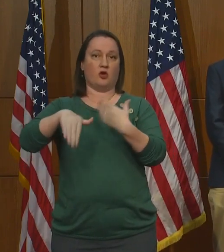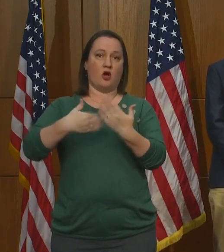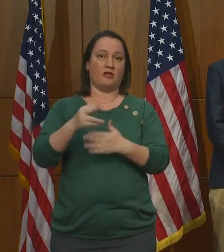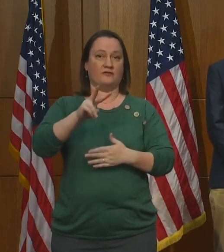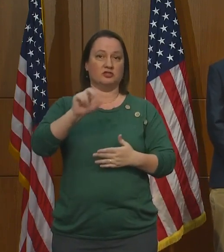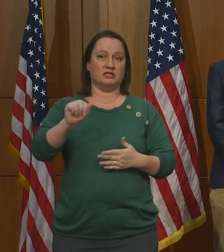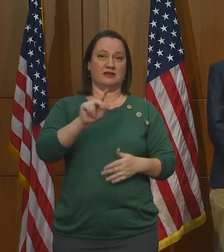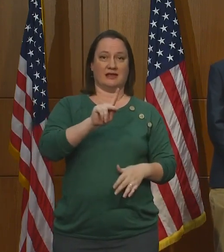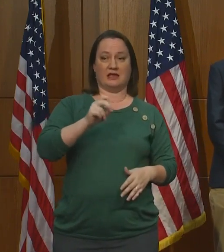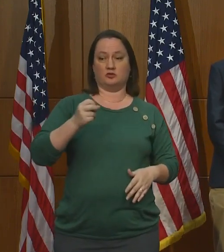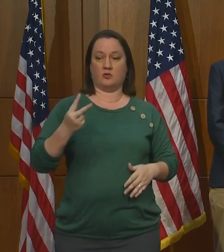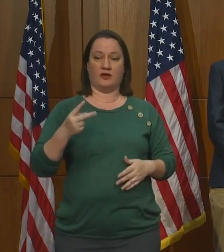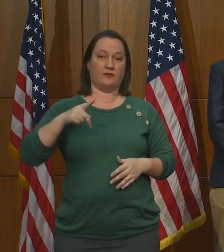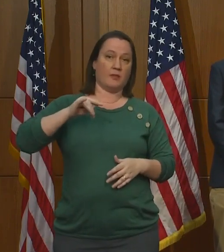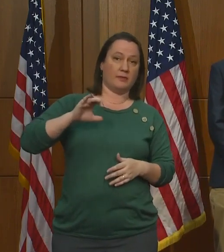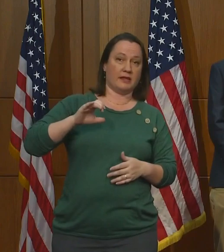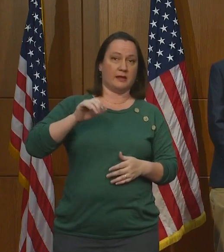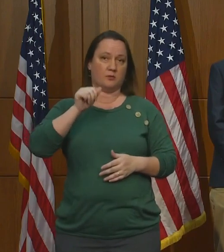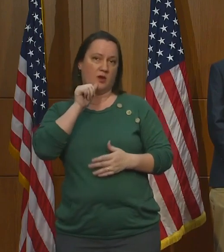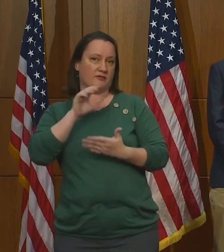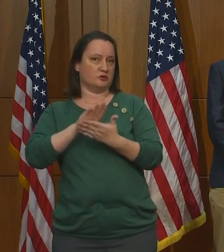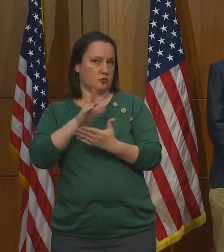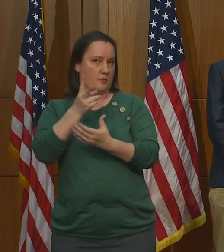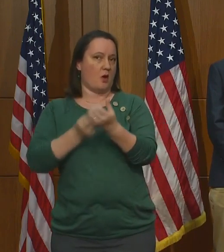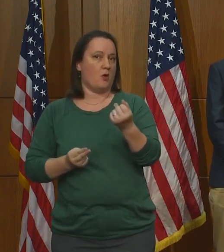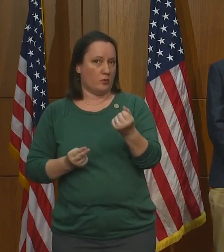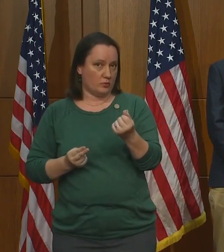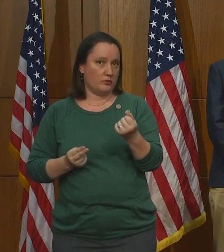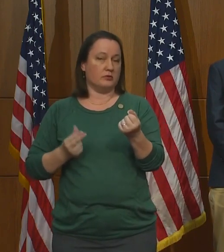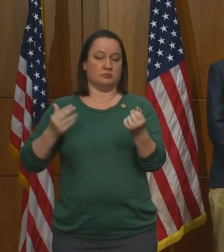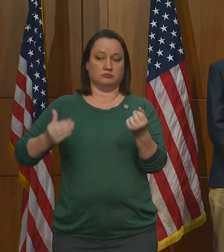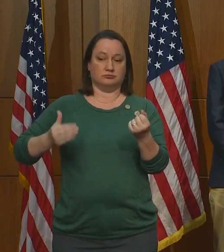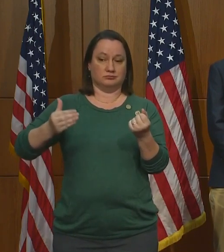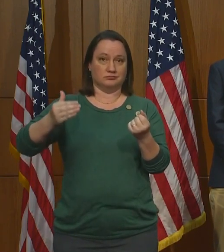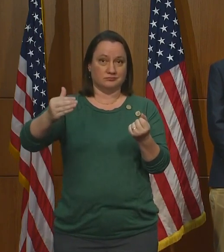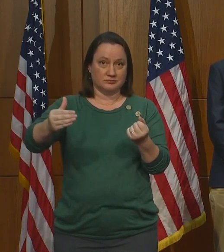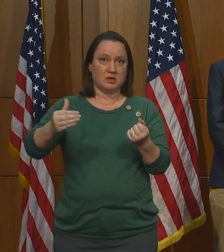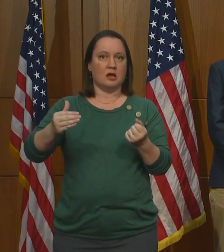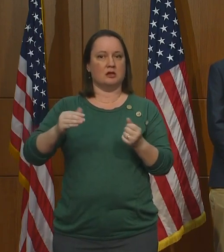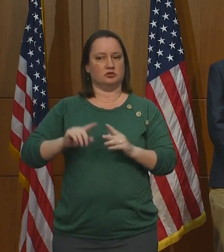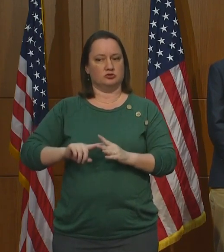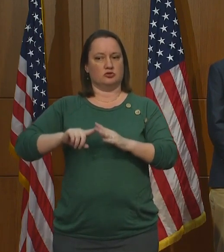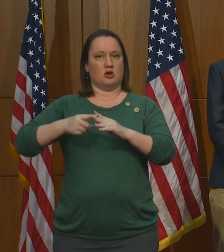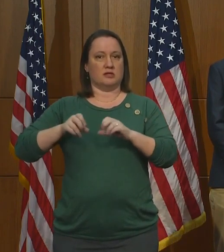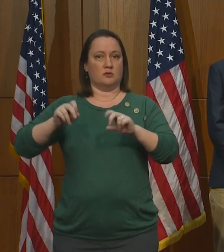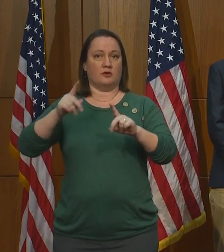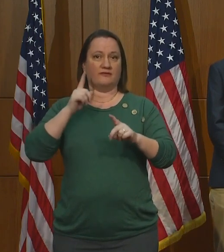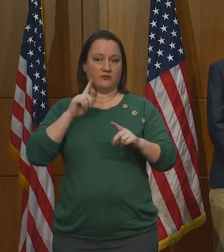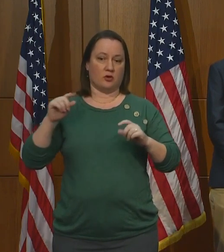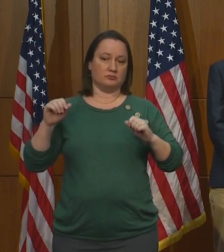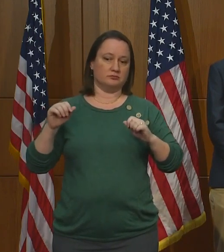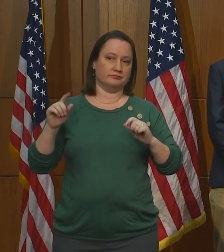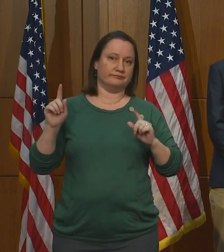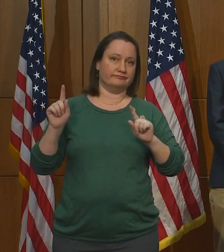REOPENING PLAN FOR ALL OF VIRGINIA'S K. TWELVE PUBLIC AND PRIVATE SCHOOLS. THIS PLAN GRADUALLY PHASES IN